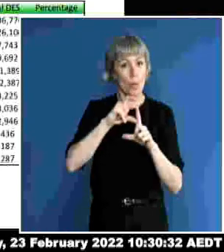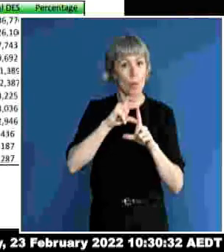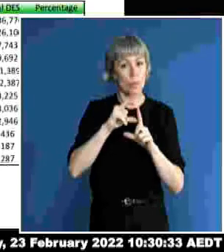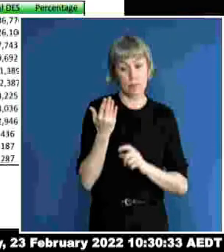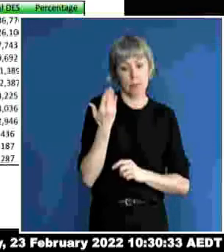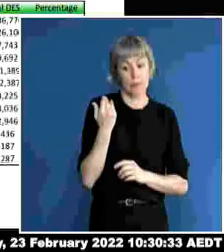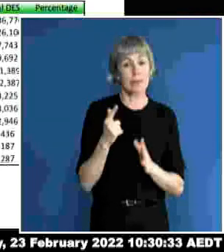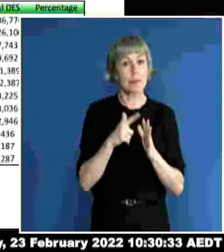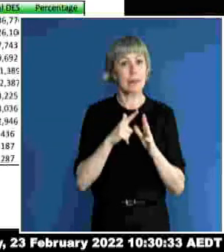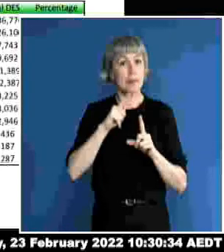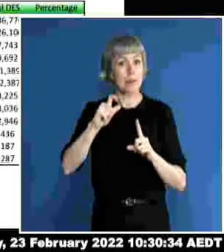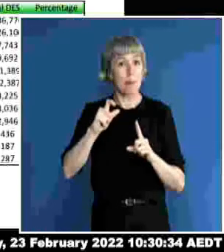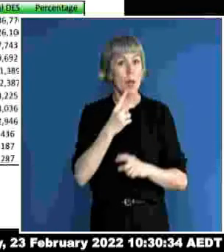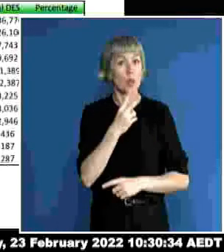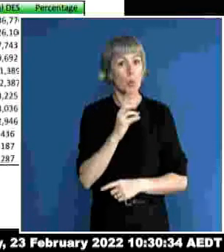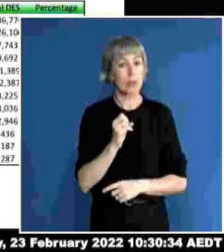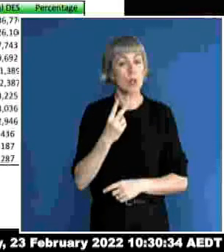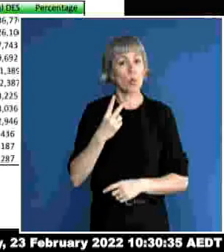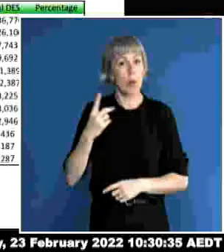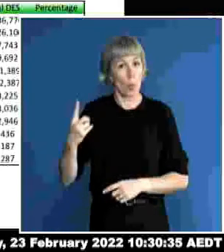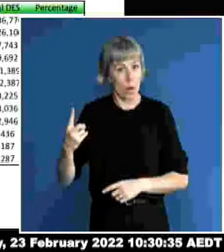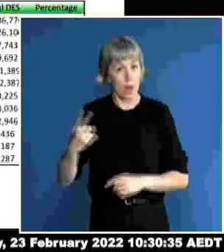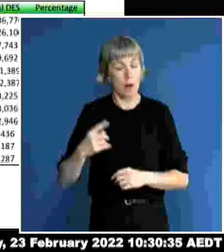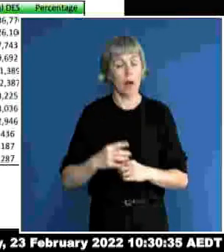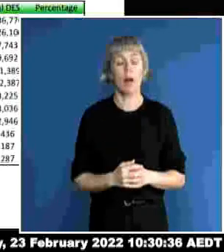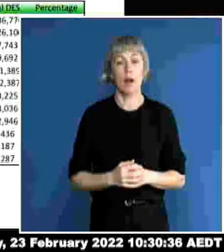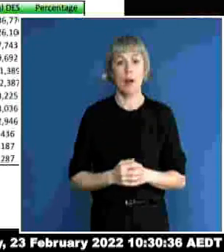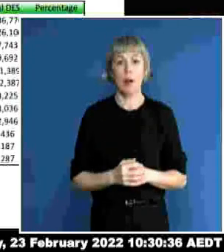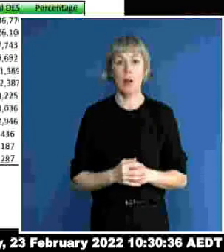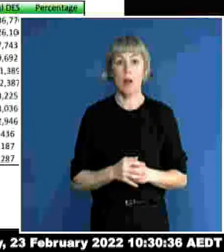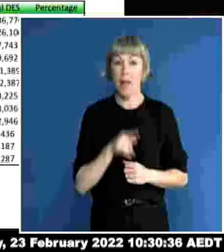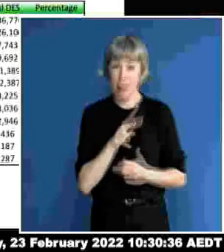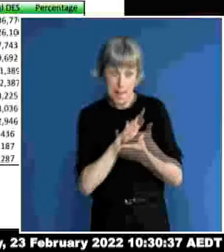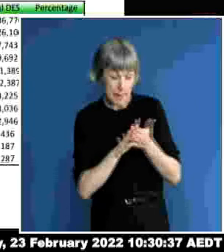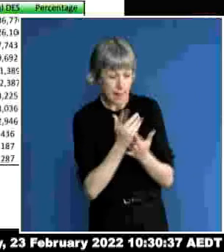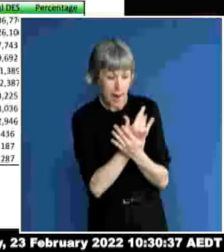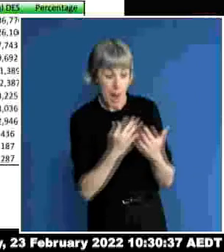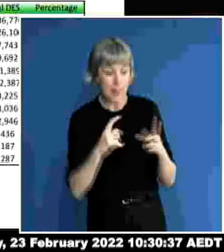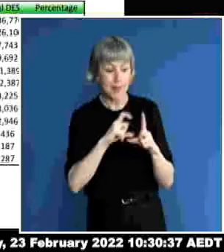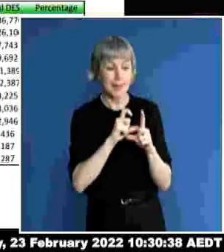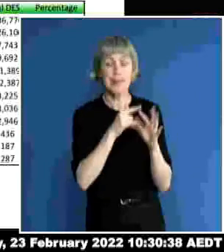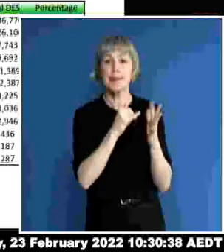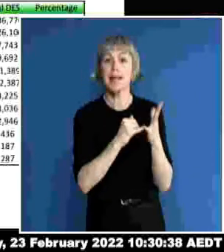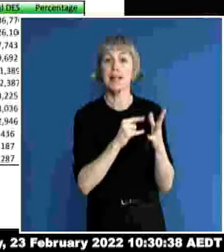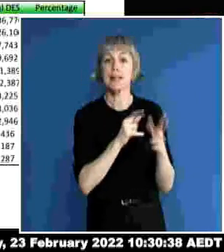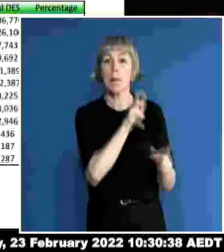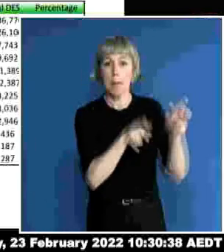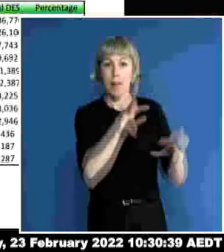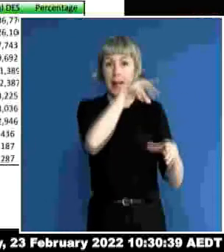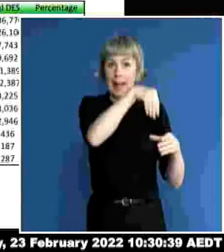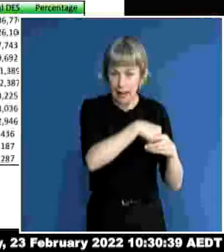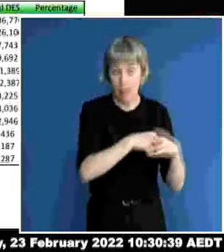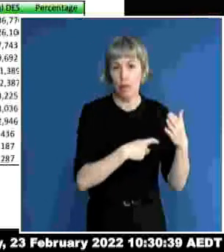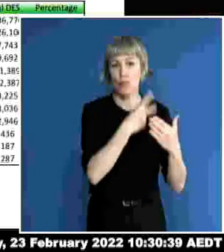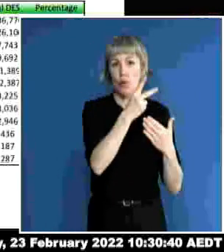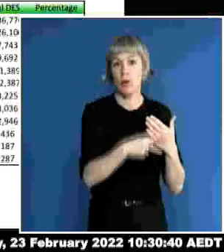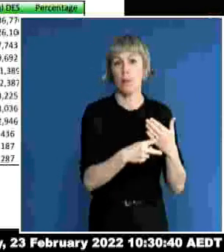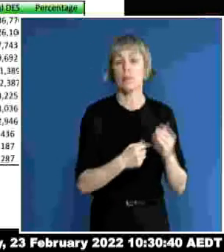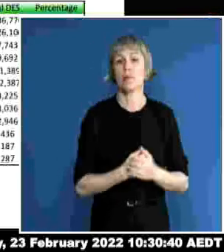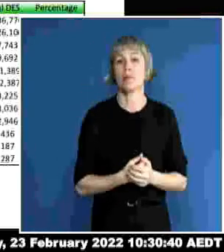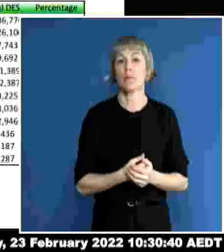caseload to be the number of participants - is 314,204 people.